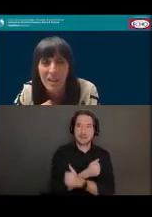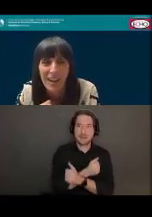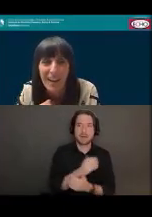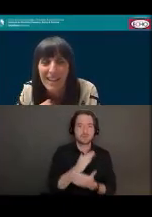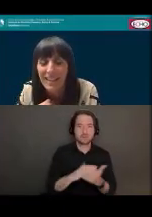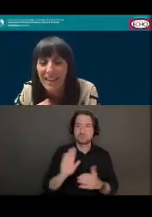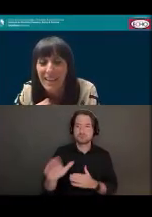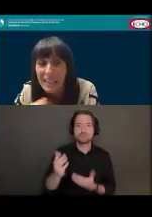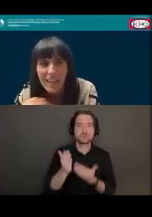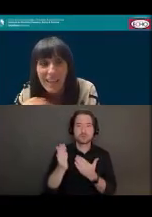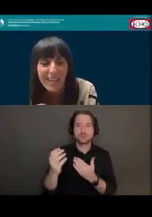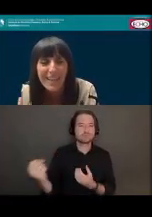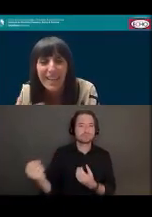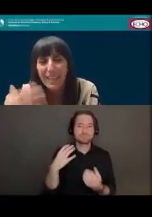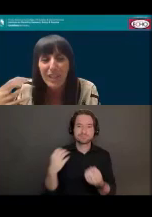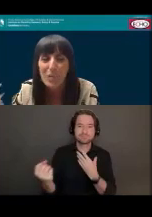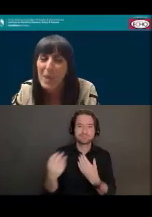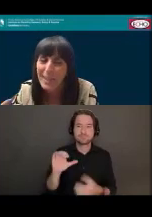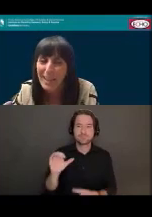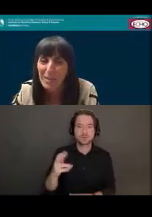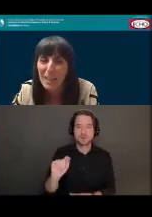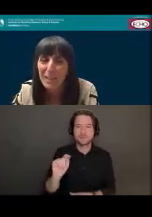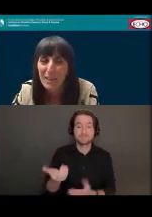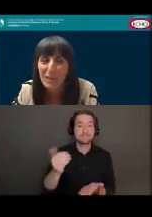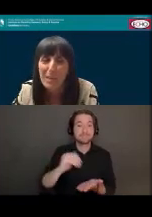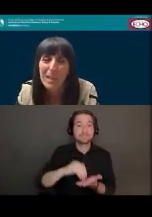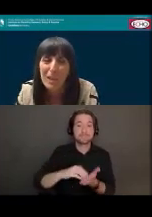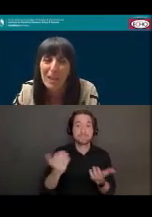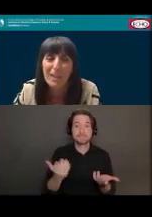the chat, and again, some ways that we learn from each other,